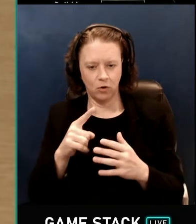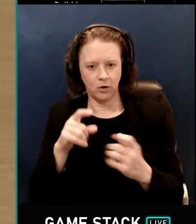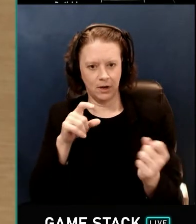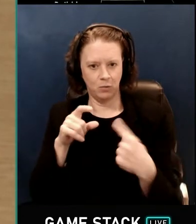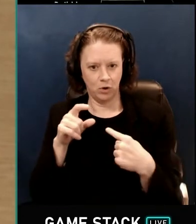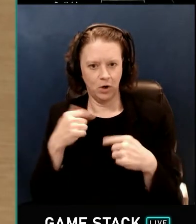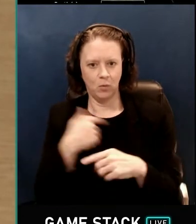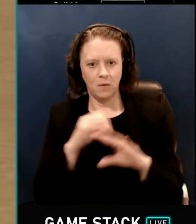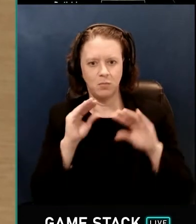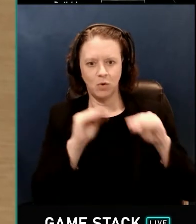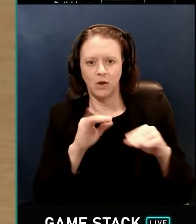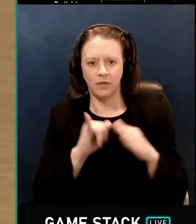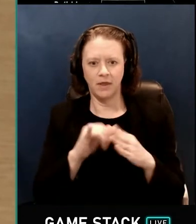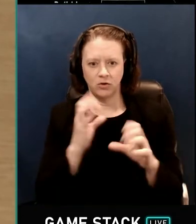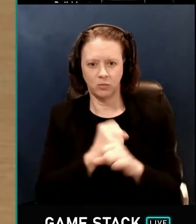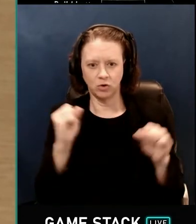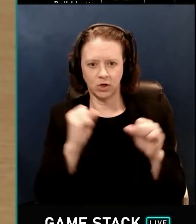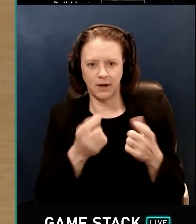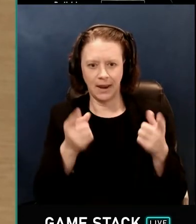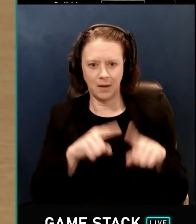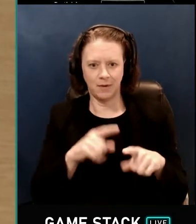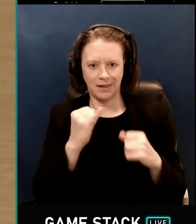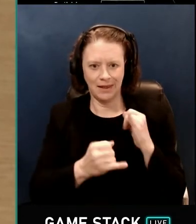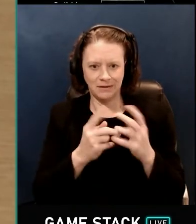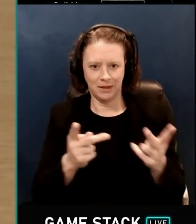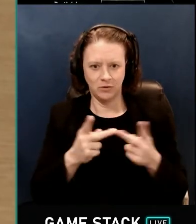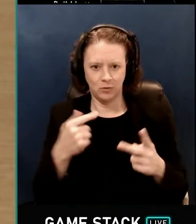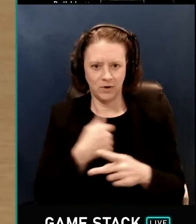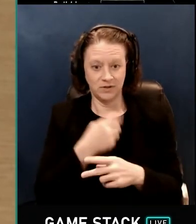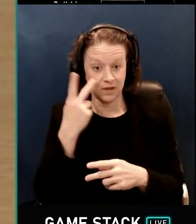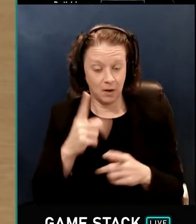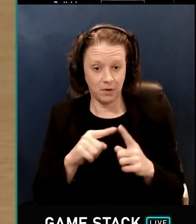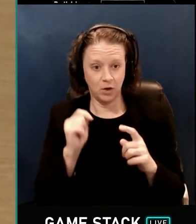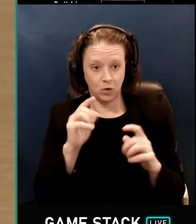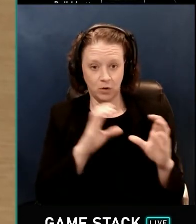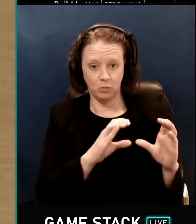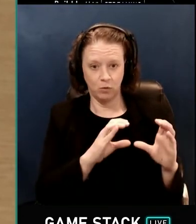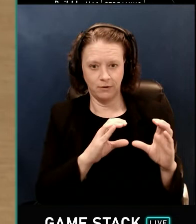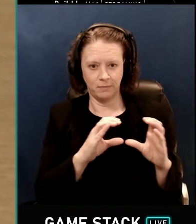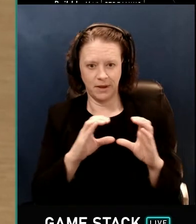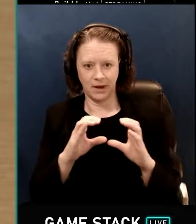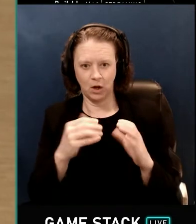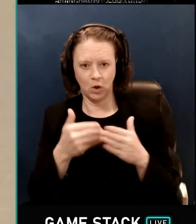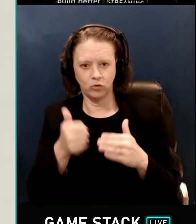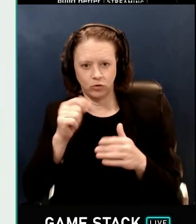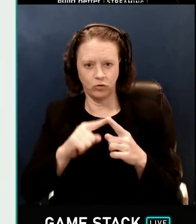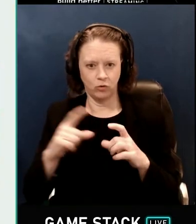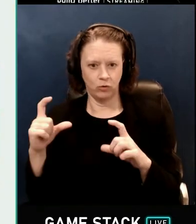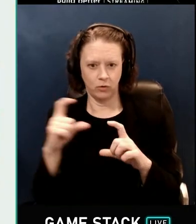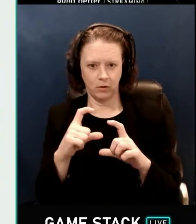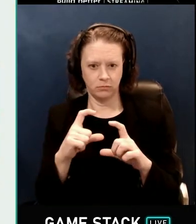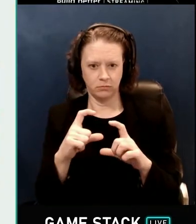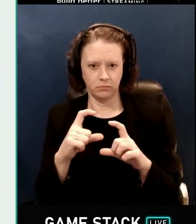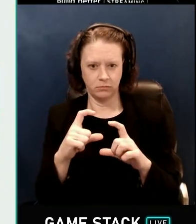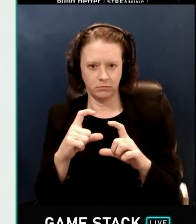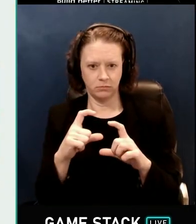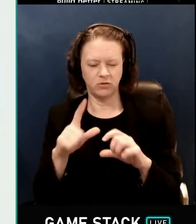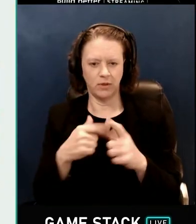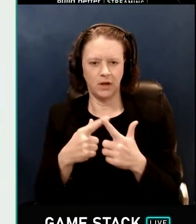However, you could imagine moving it back towards the reticule to make it look smoother for players. So, let's talk about